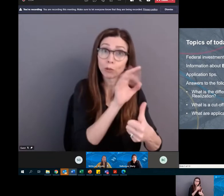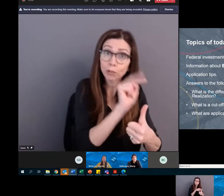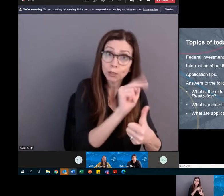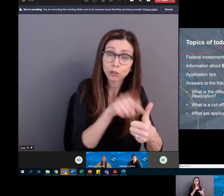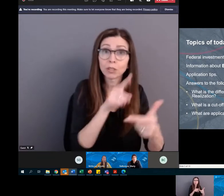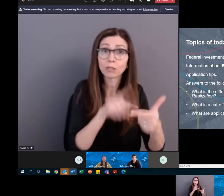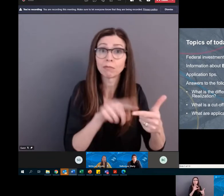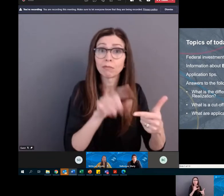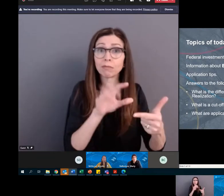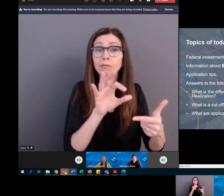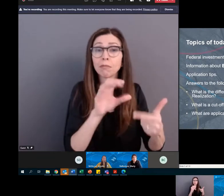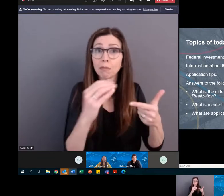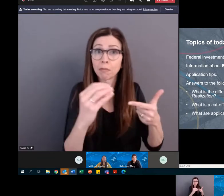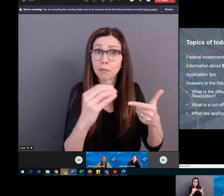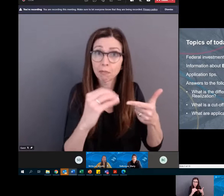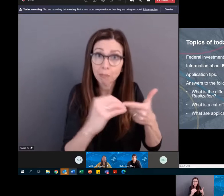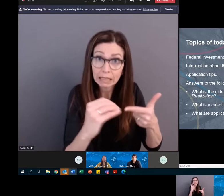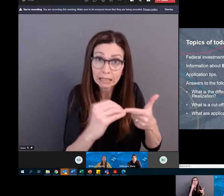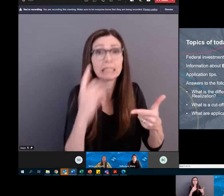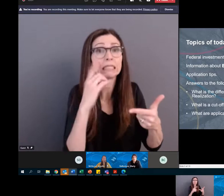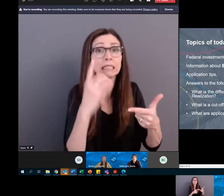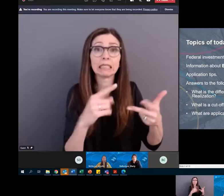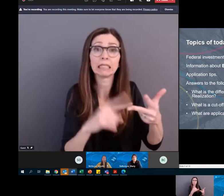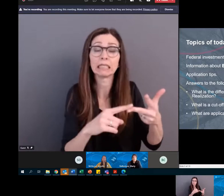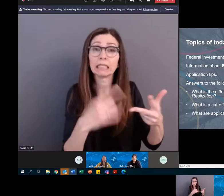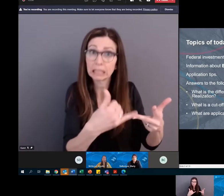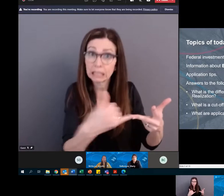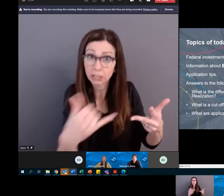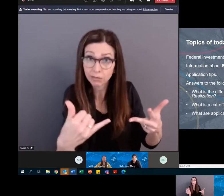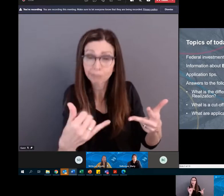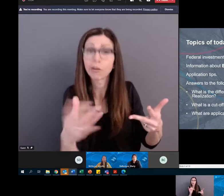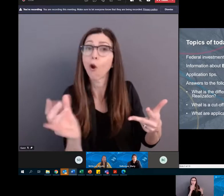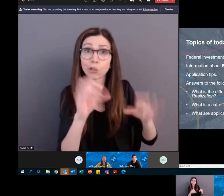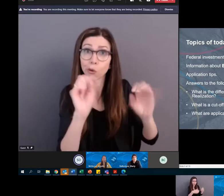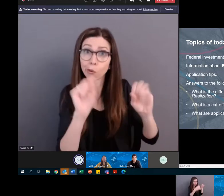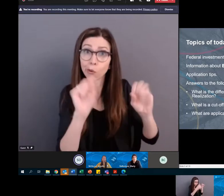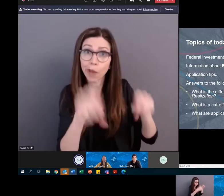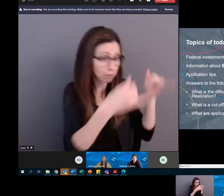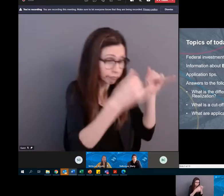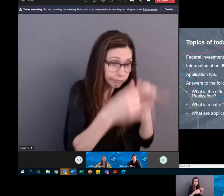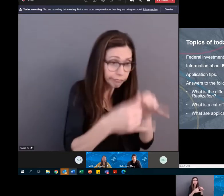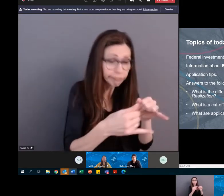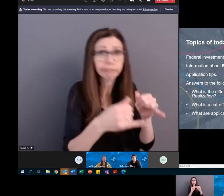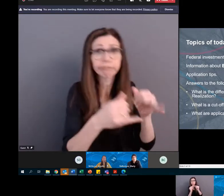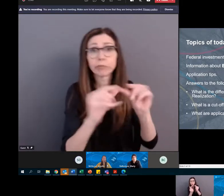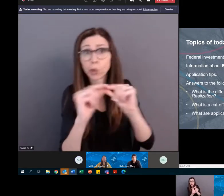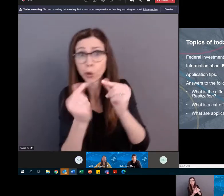and organizations working in any combination of contemporary,